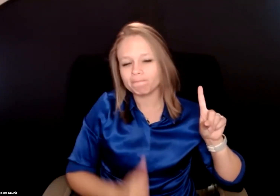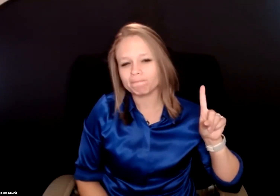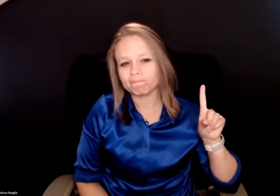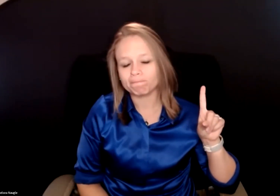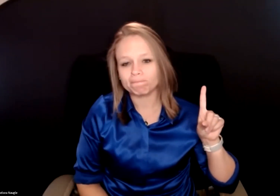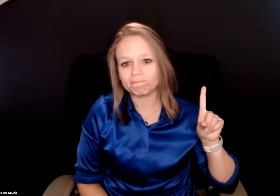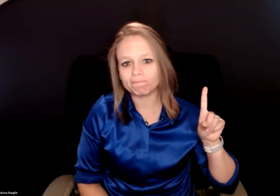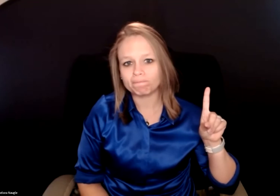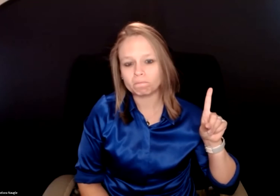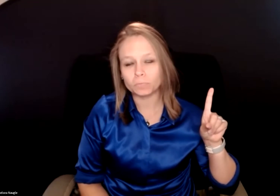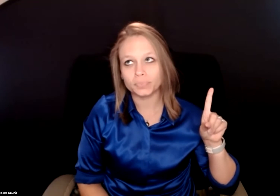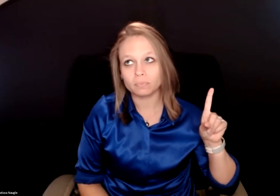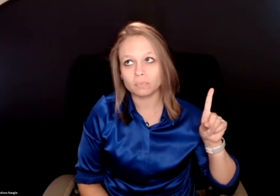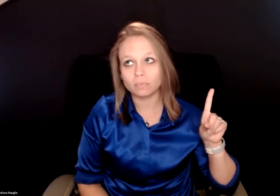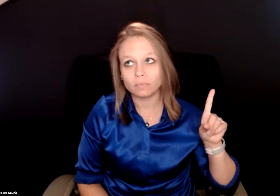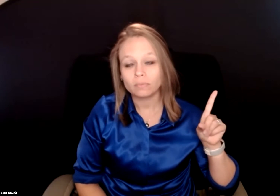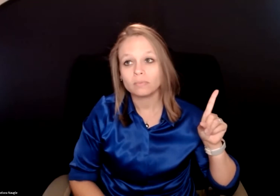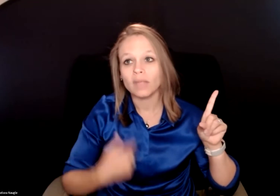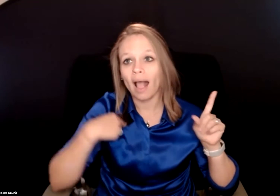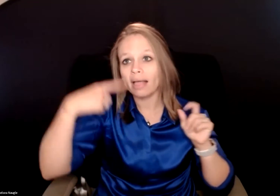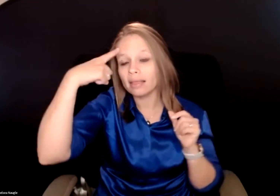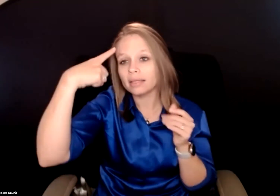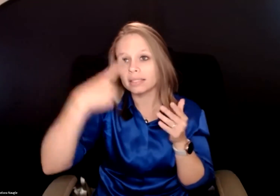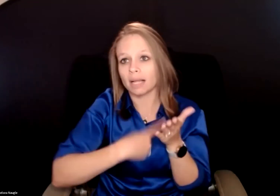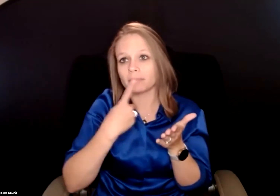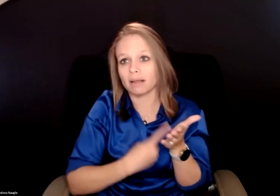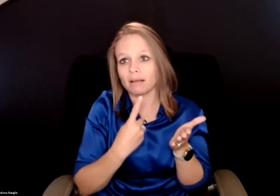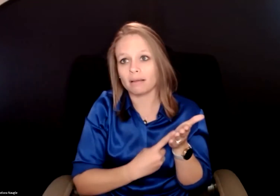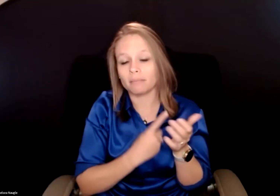is – I think they sometimes have the idea